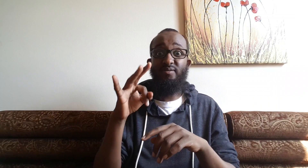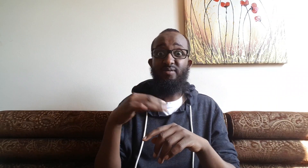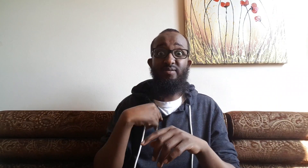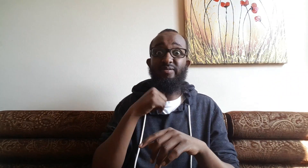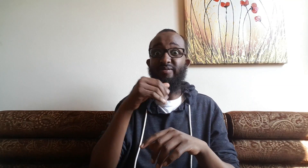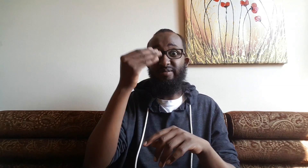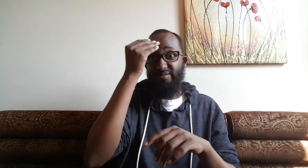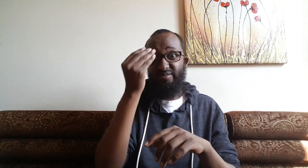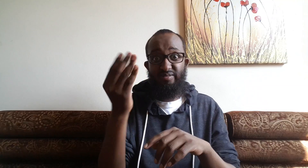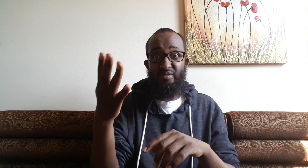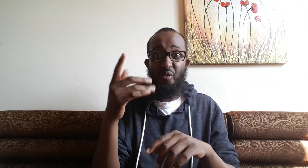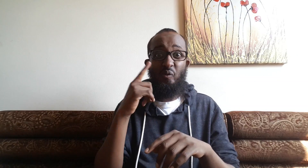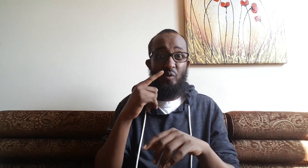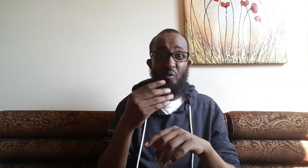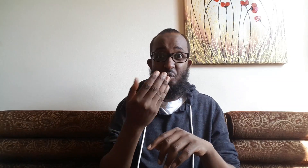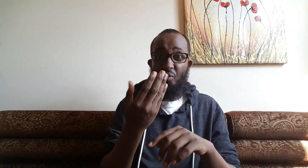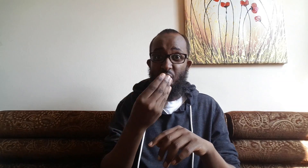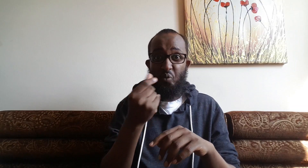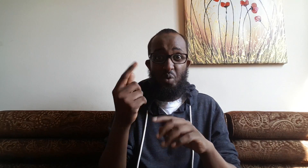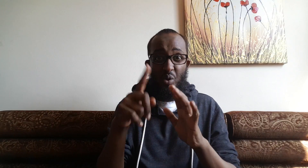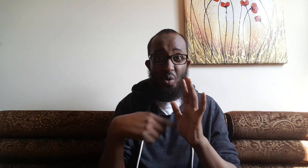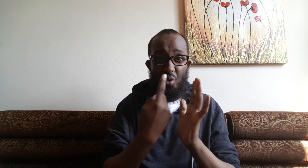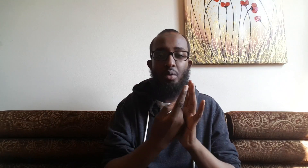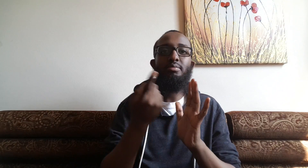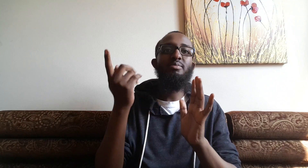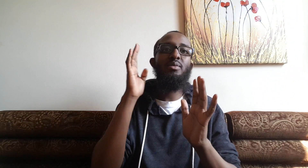And that If I had not notified anyone, he would have done it!